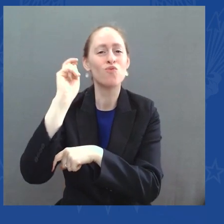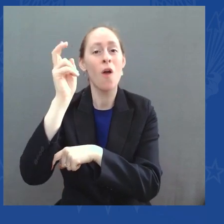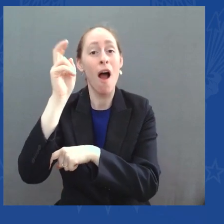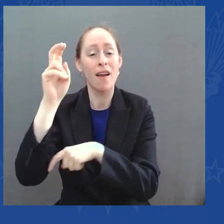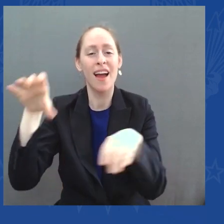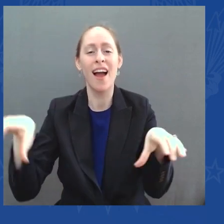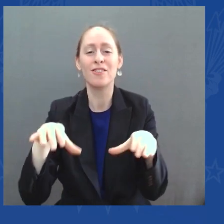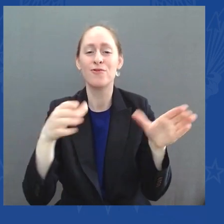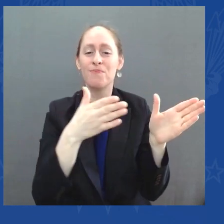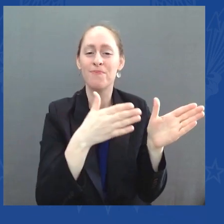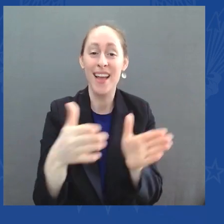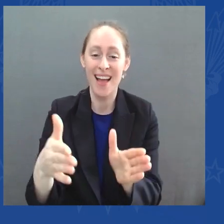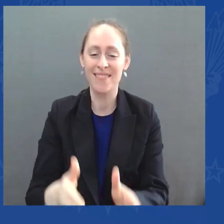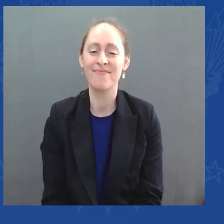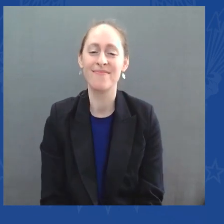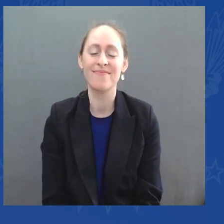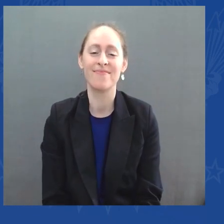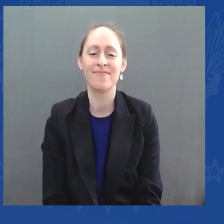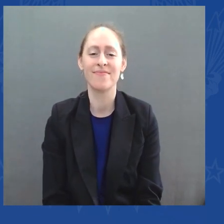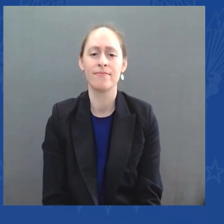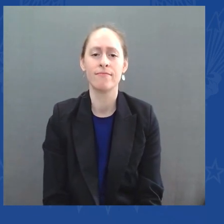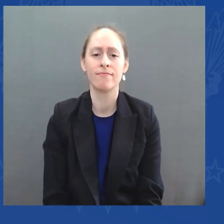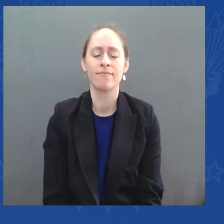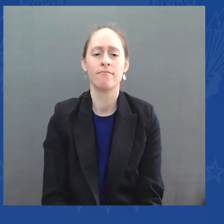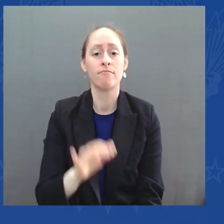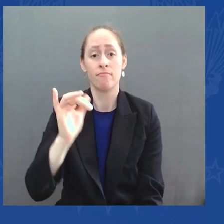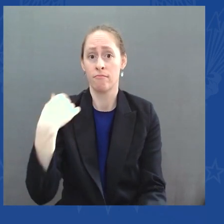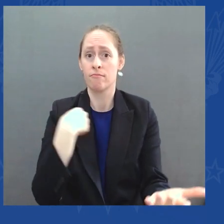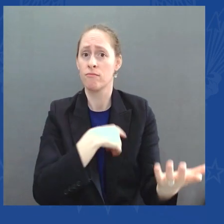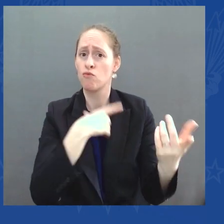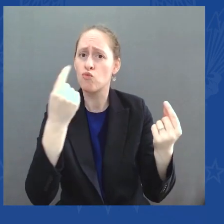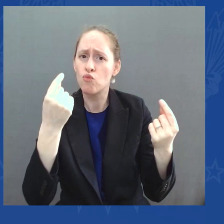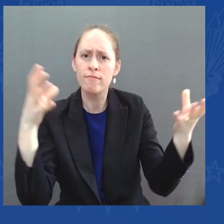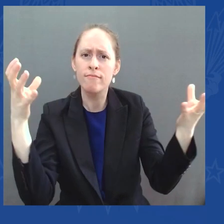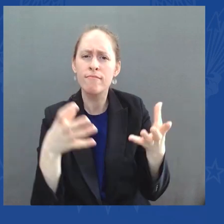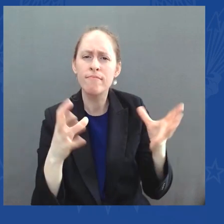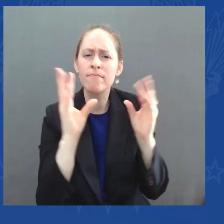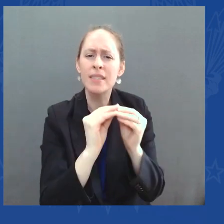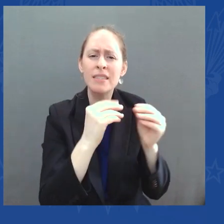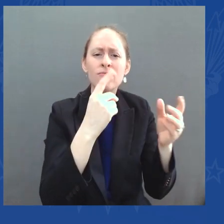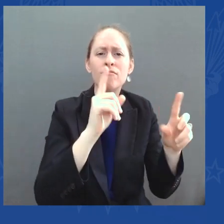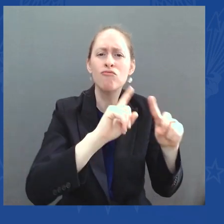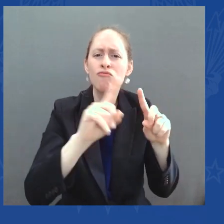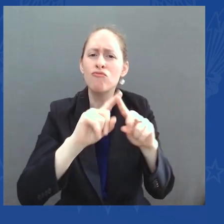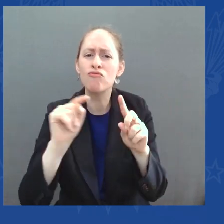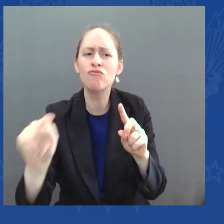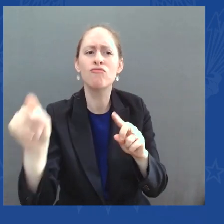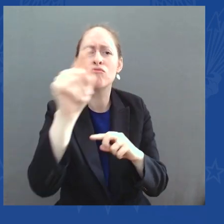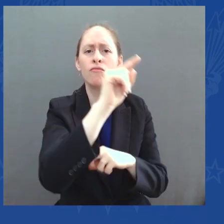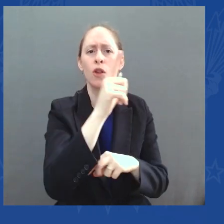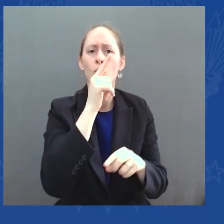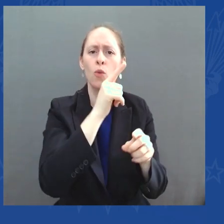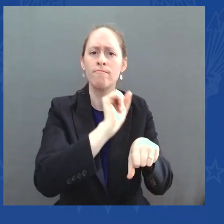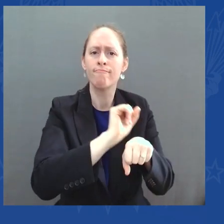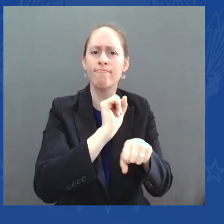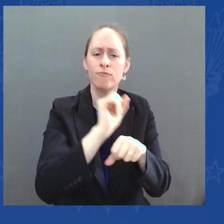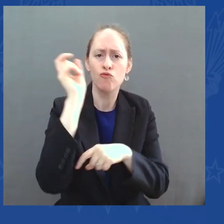We talked to truck drivers in every part of the country. As part of that, I got to spend some time on the road in the passenger seat of a semi with a driver